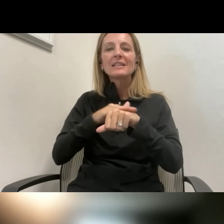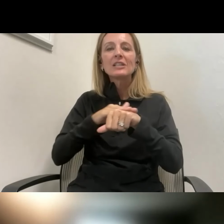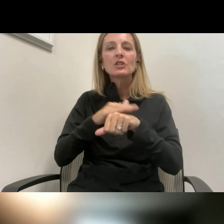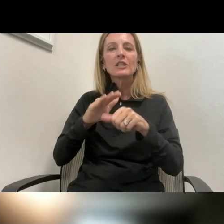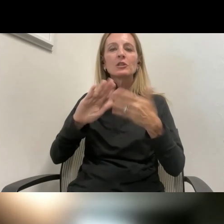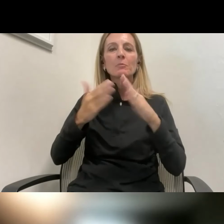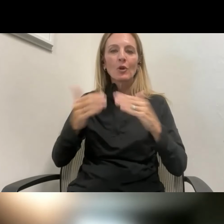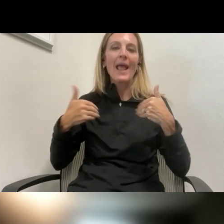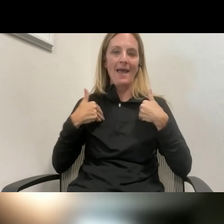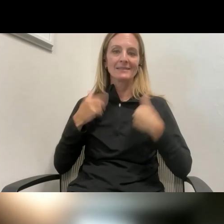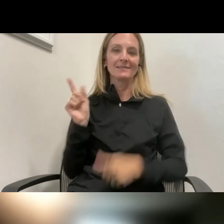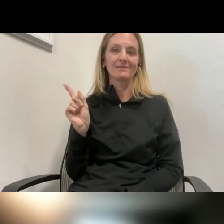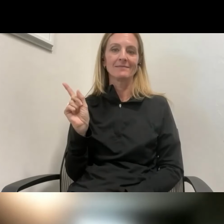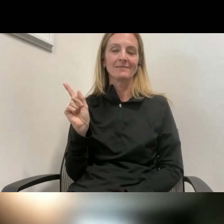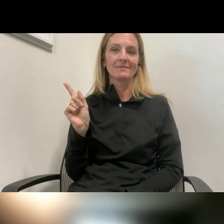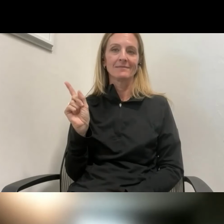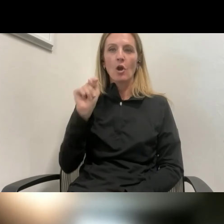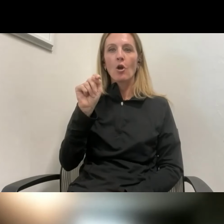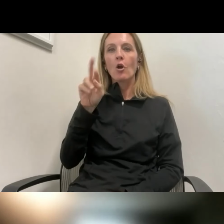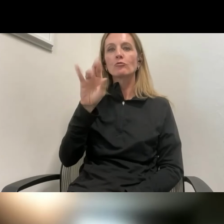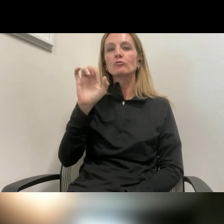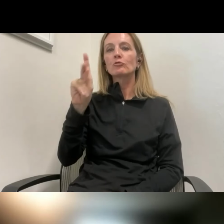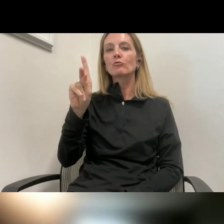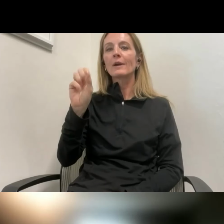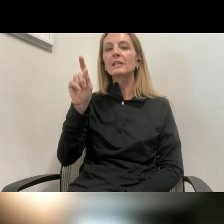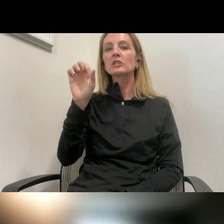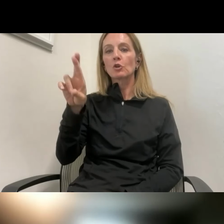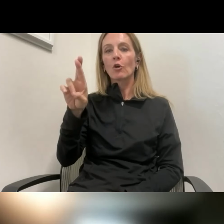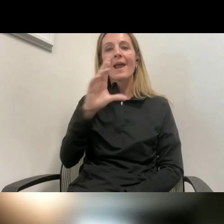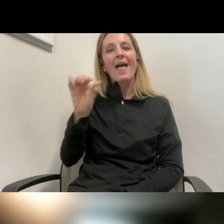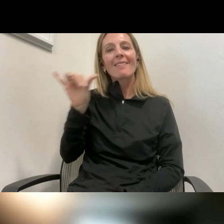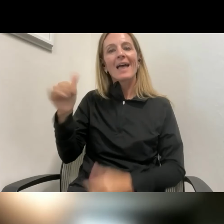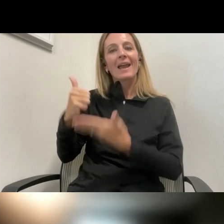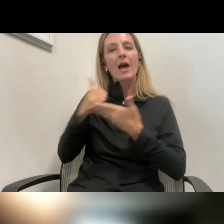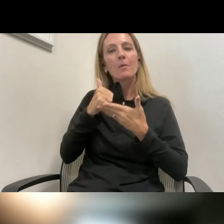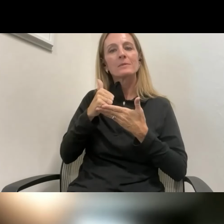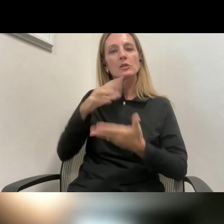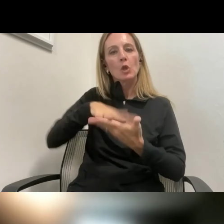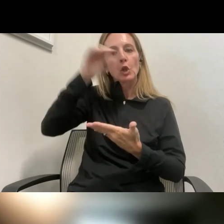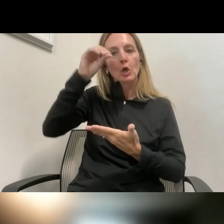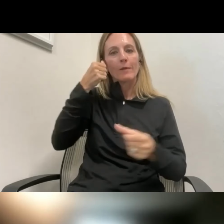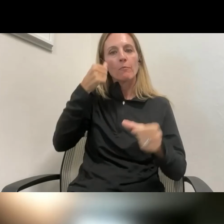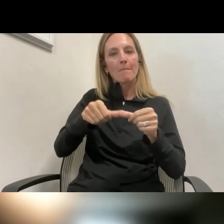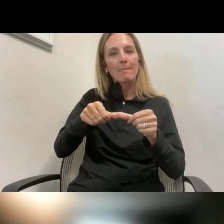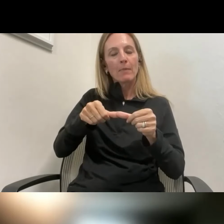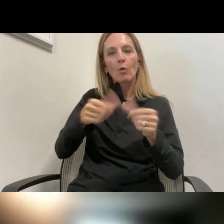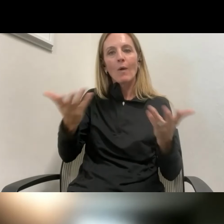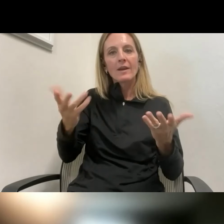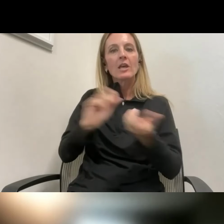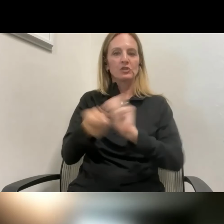And this figure helps us learn and remember about change and the idea of adapting.